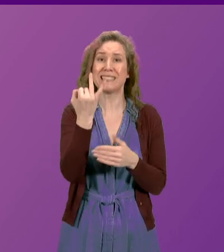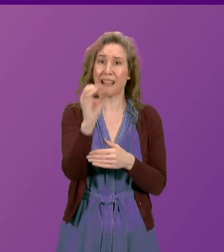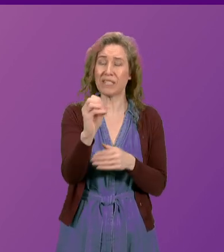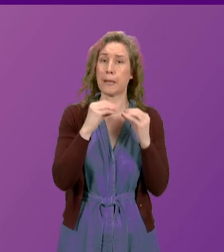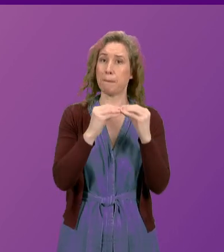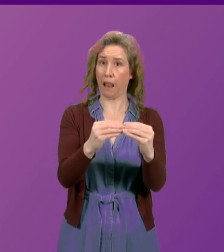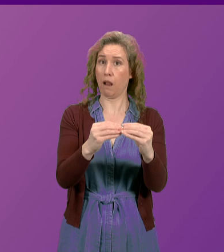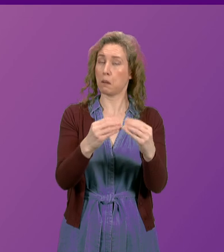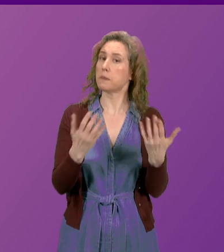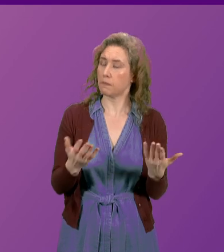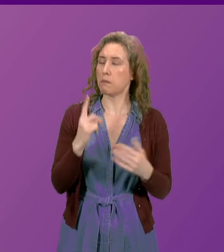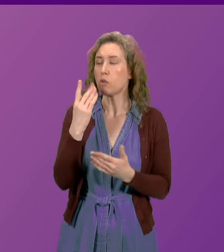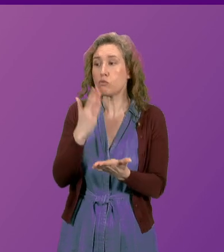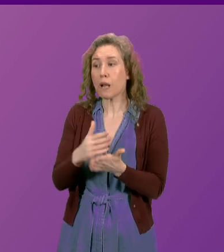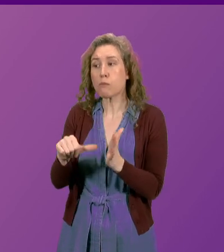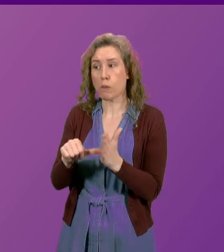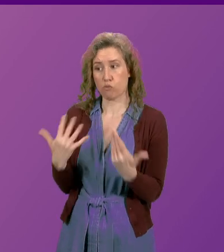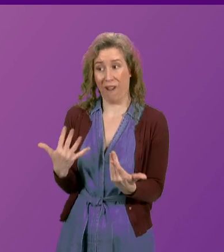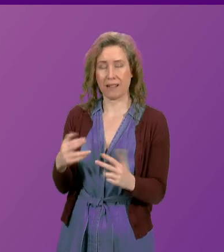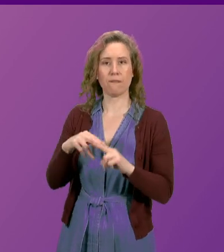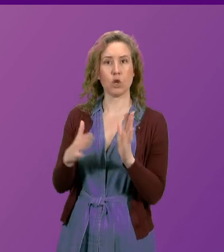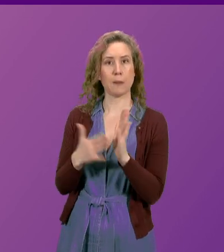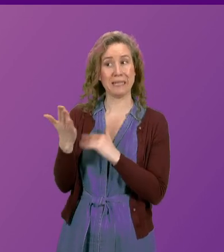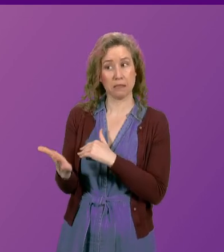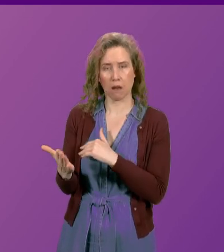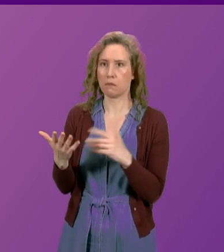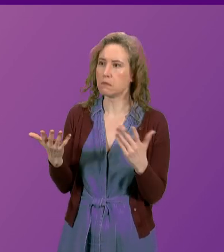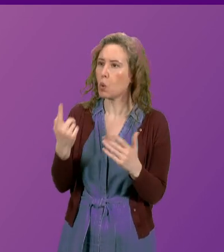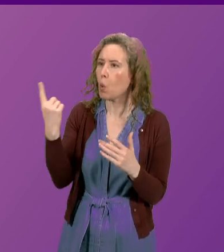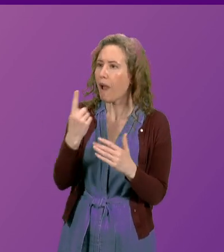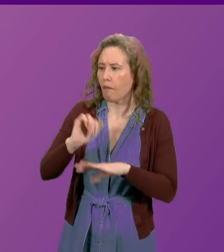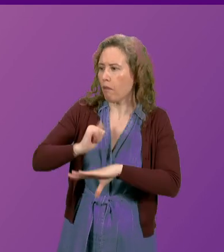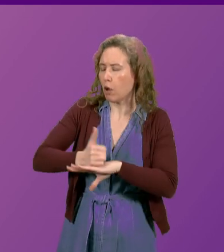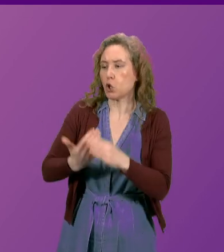The real problem for the First Minister is that, whichever party forms the next UK Government,